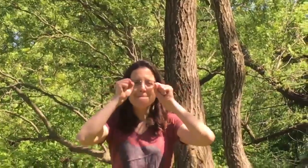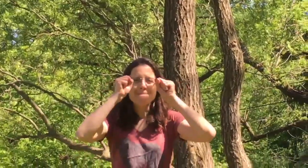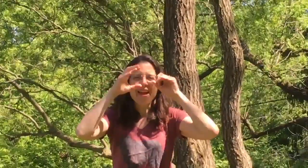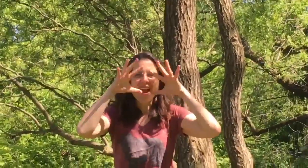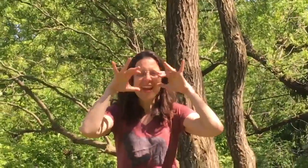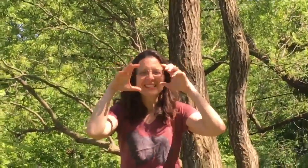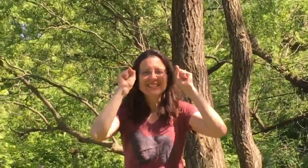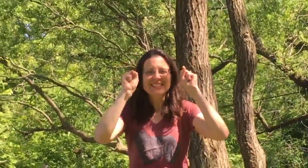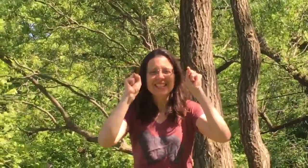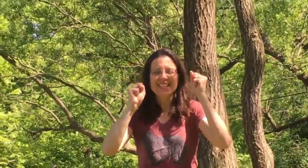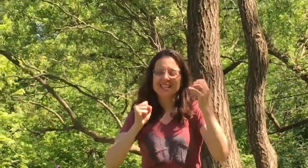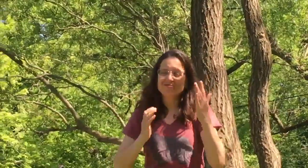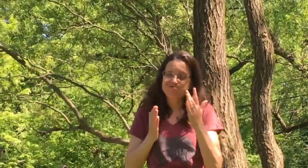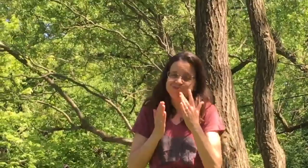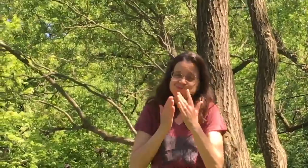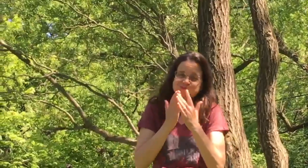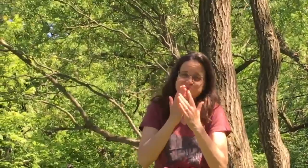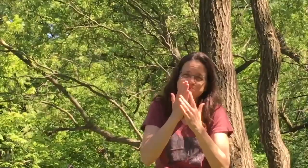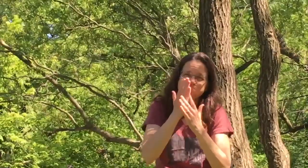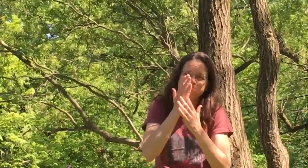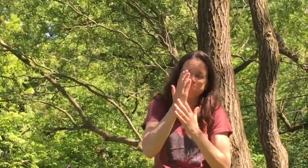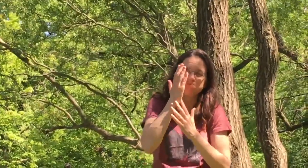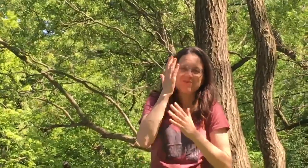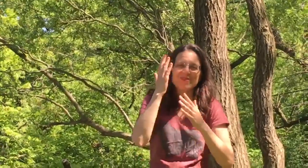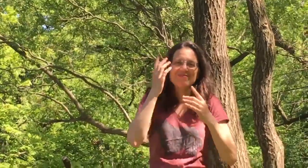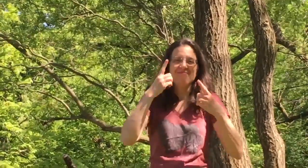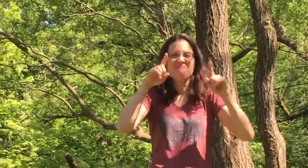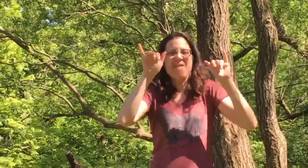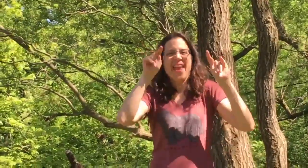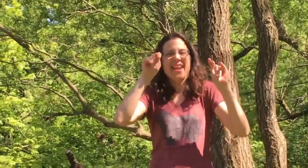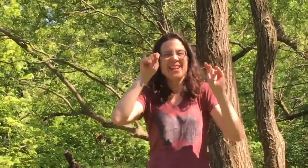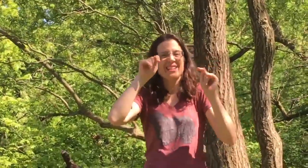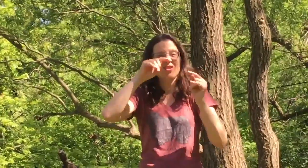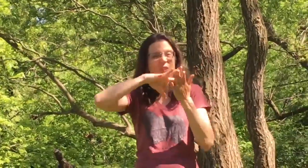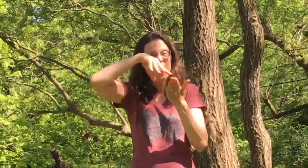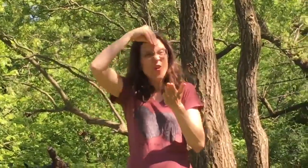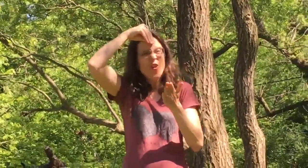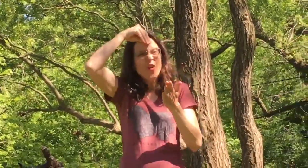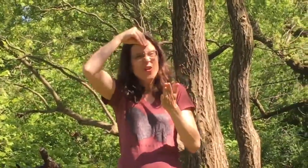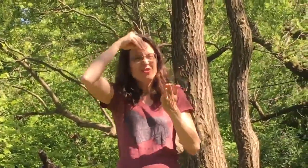You all are amazing! You pushed through and finally made it!